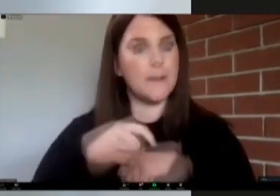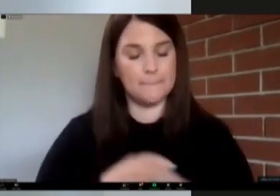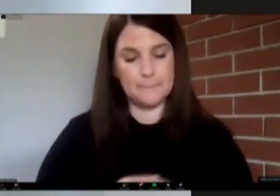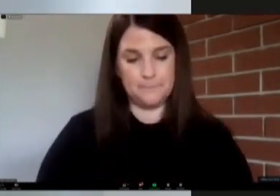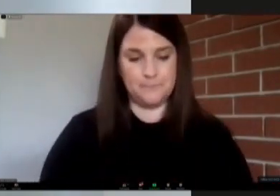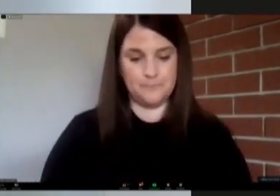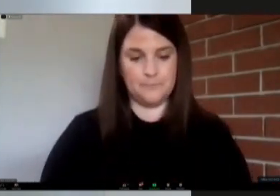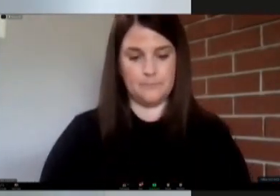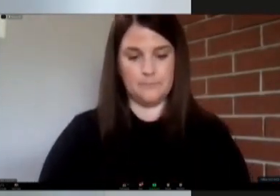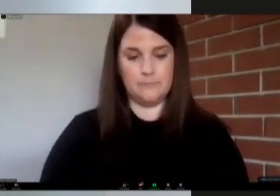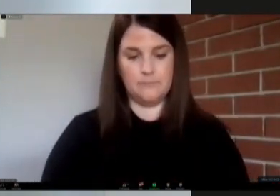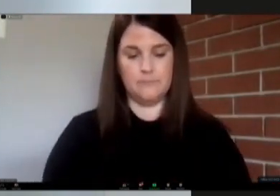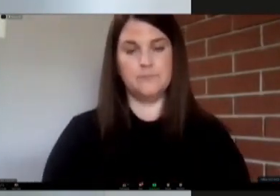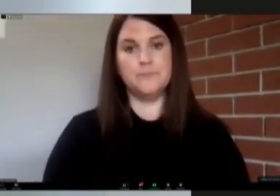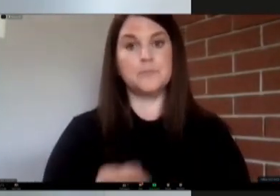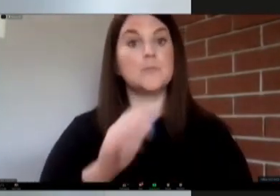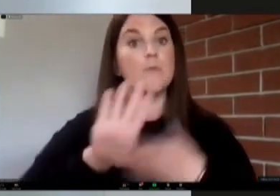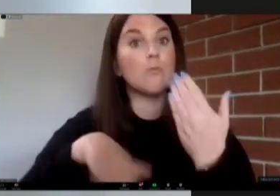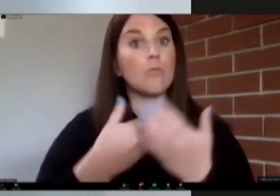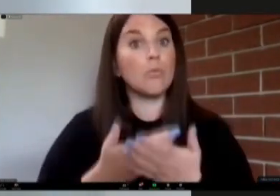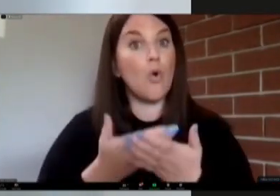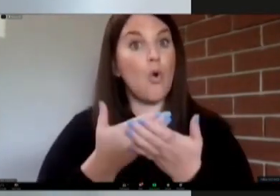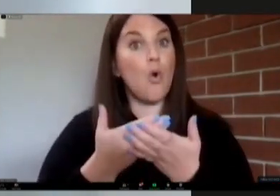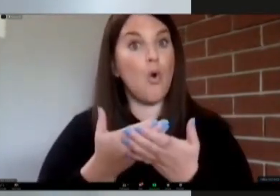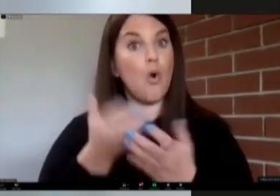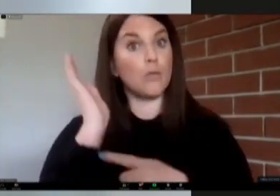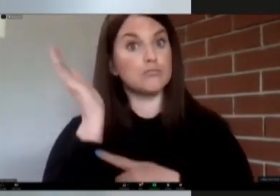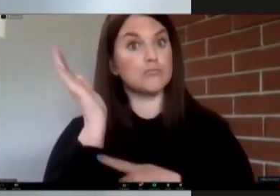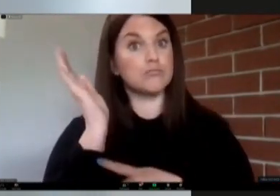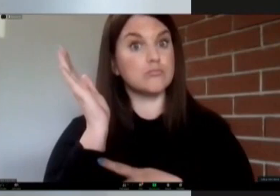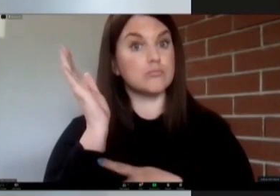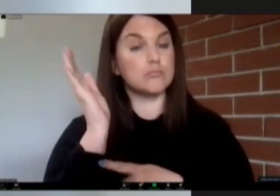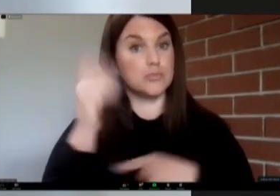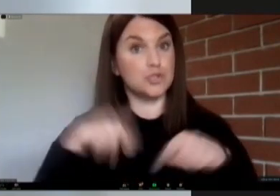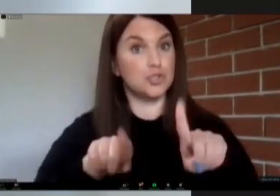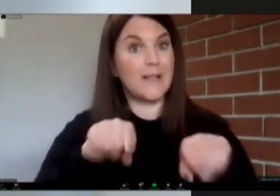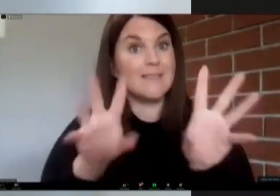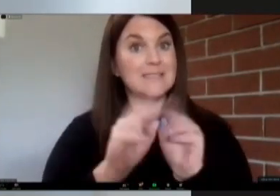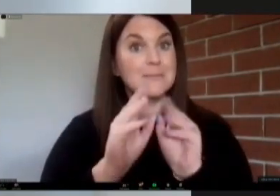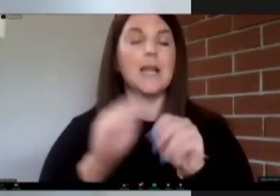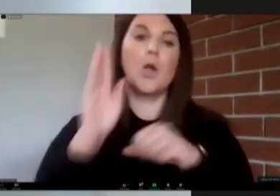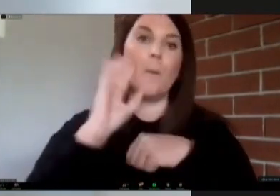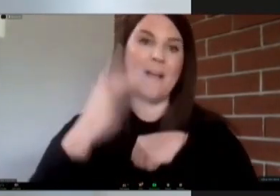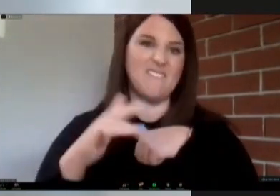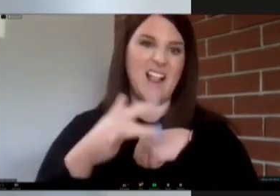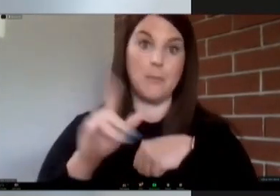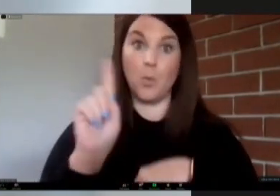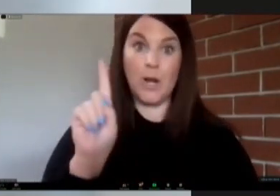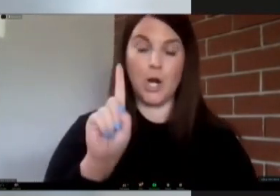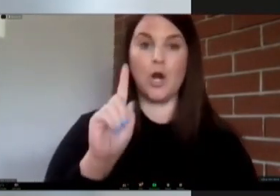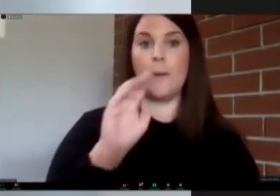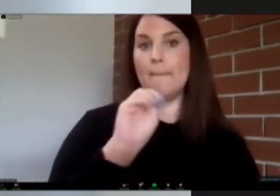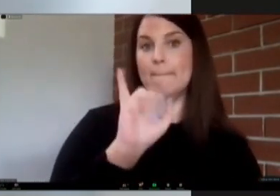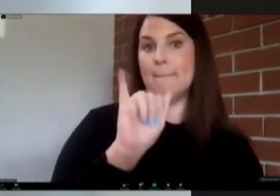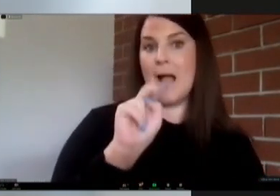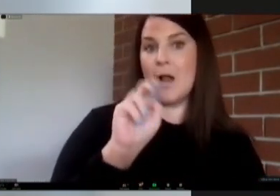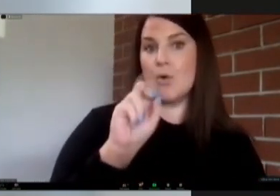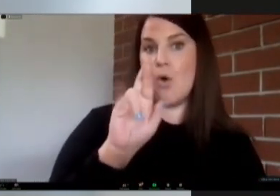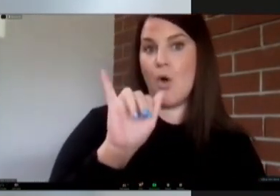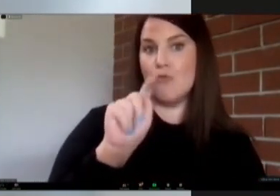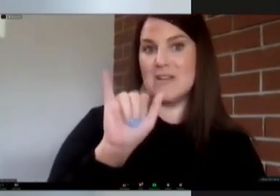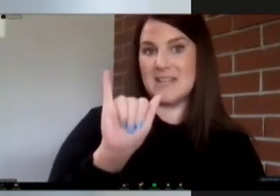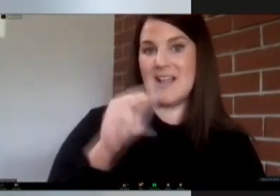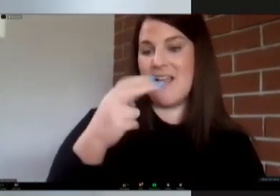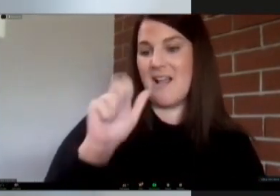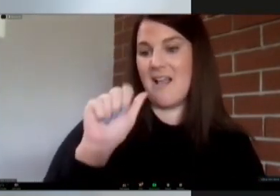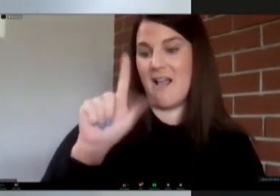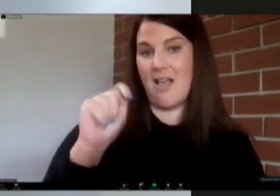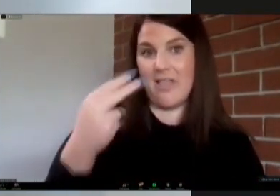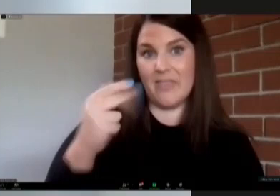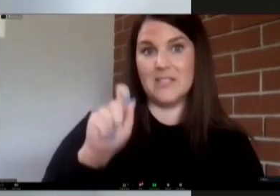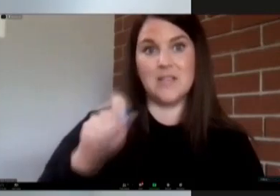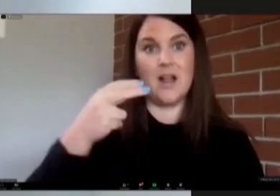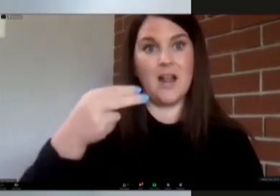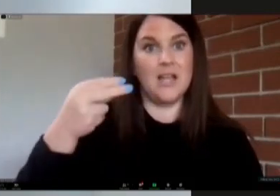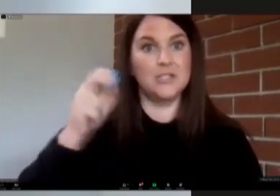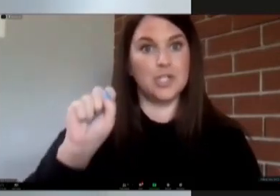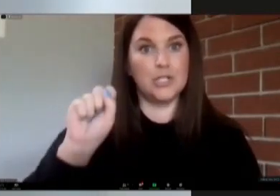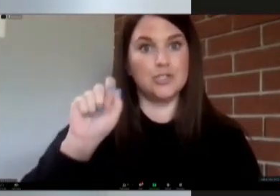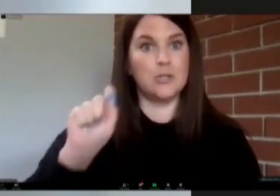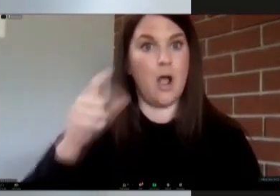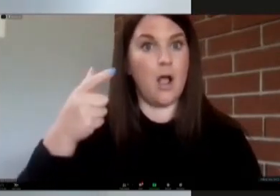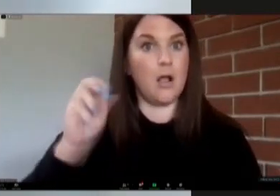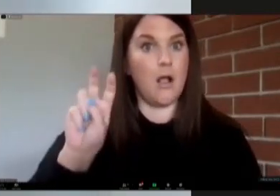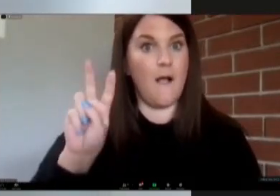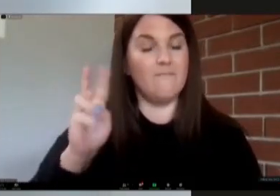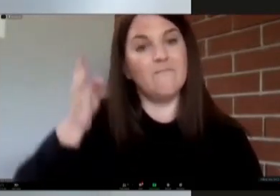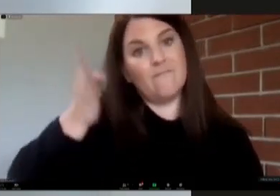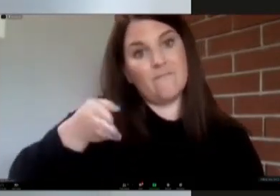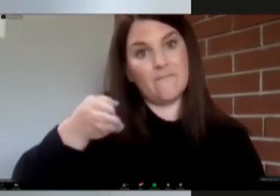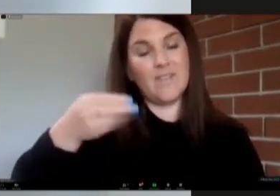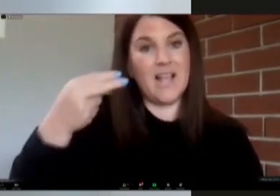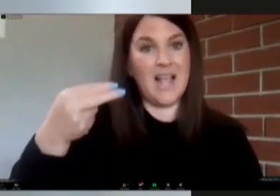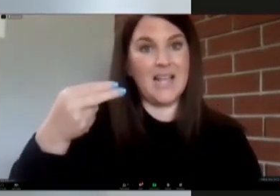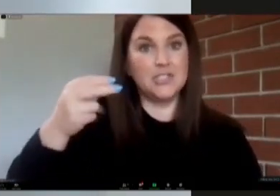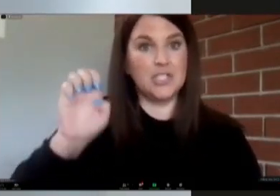All materials presented in this meeting will be available at minorityhealth.hhs.gov/hetf